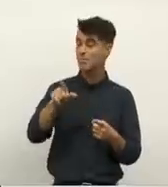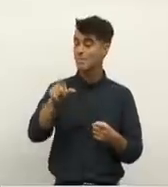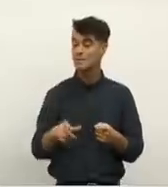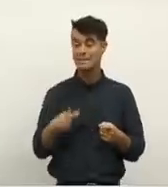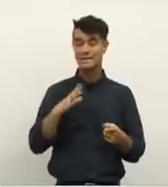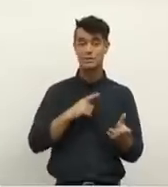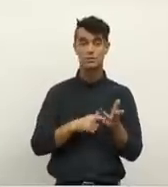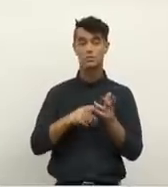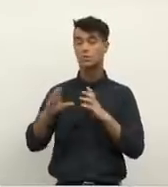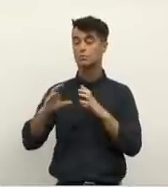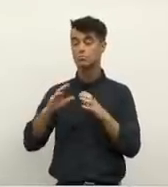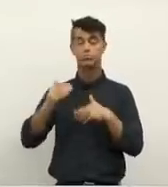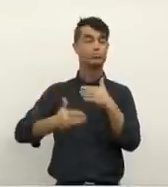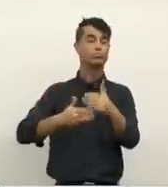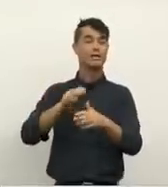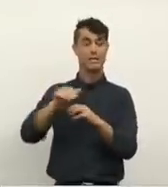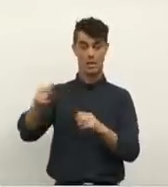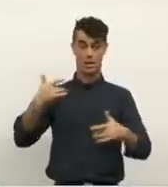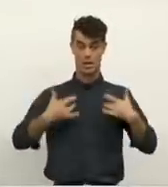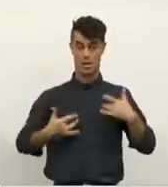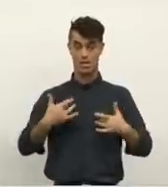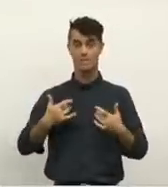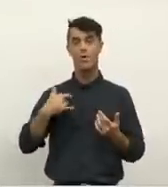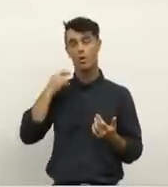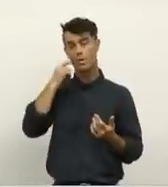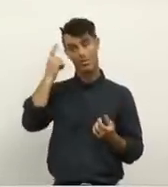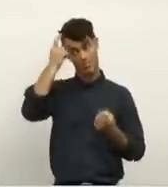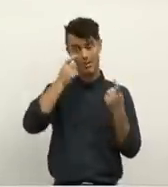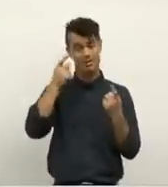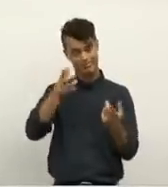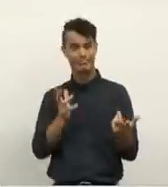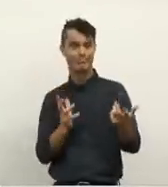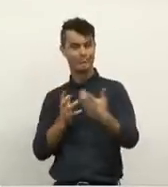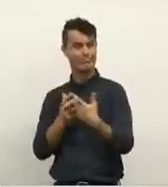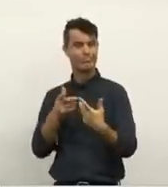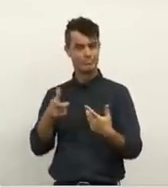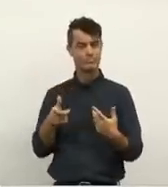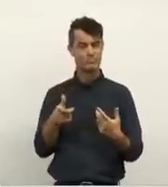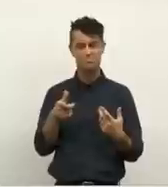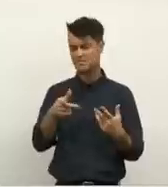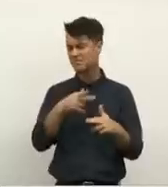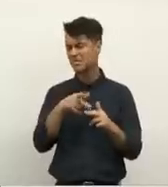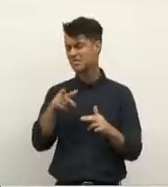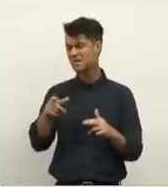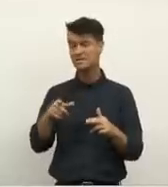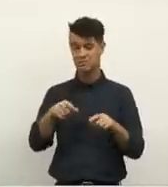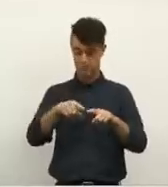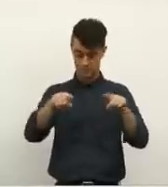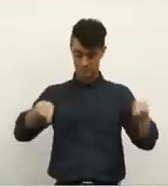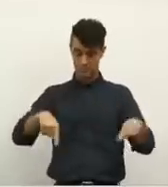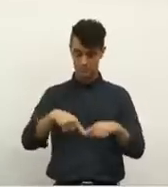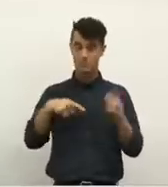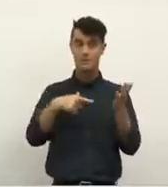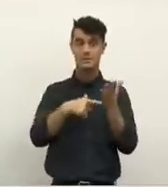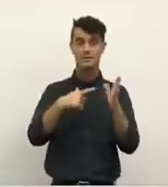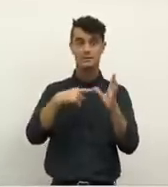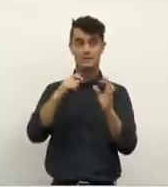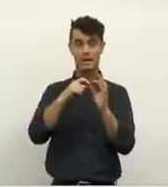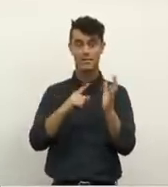and carry on with their day to day life, we will look at that as, if that device happens to be a tablet, then that will be. Tablet with the right apps.